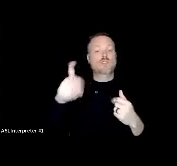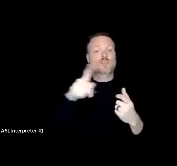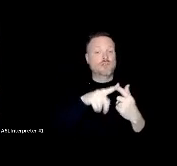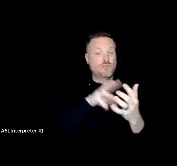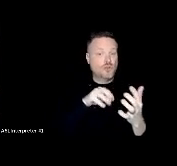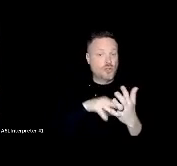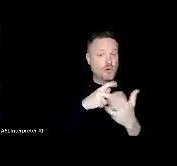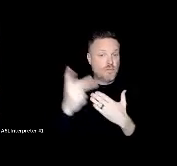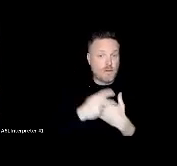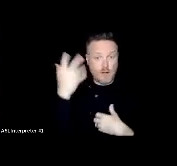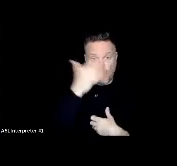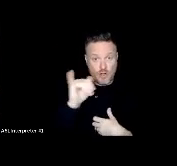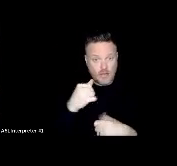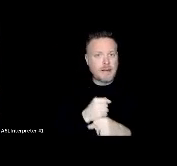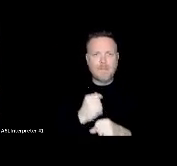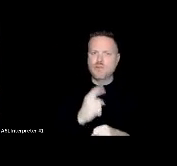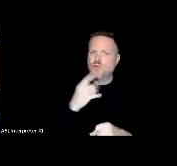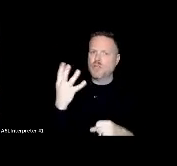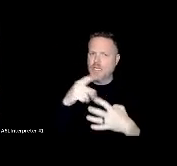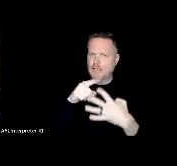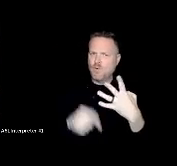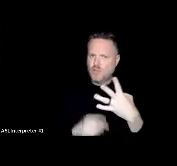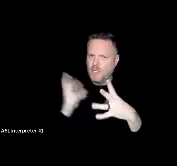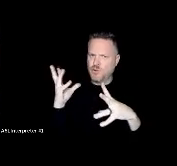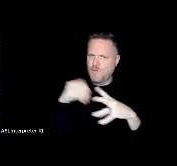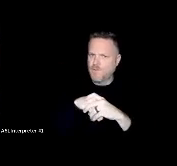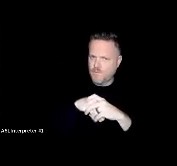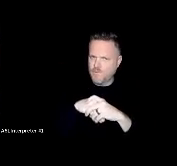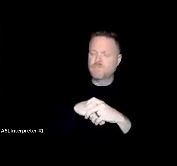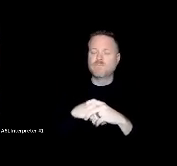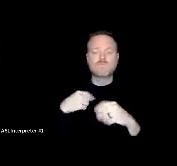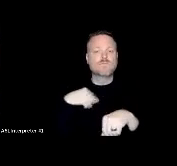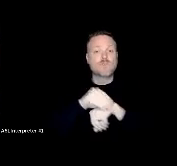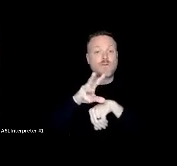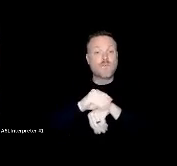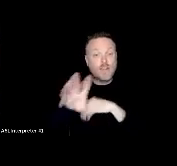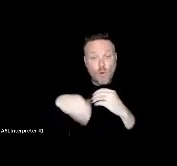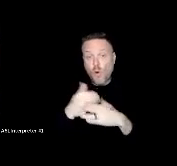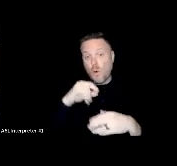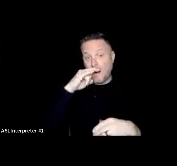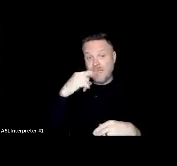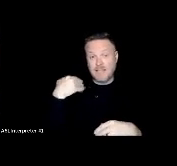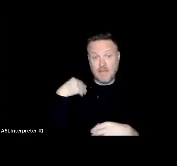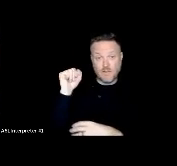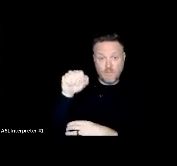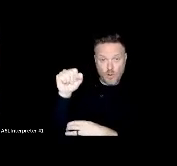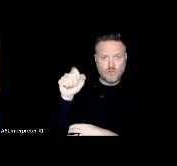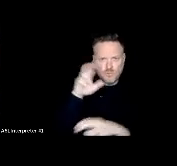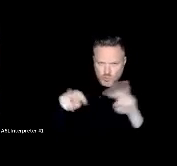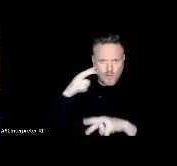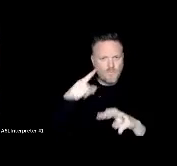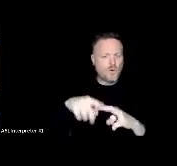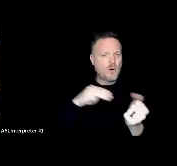these four teams are covered. We advise all kids that have a concussion seek out medical advice.